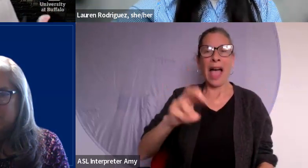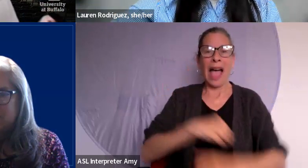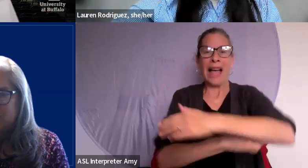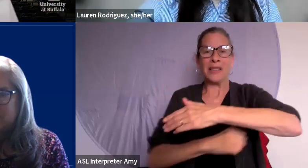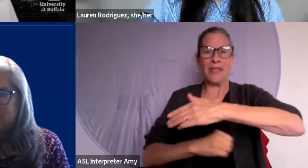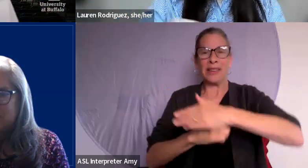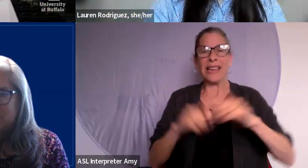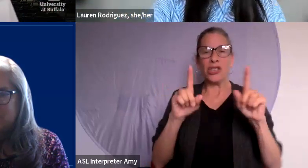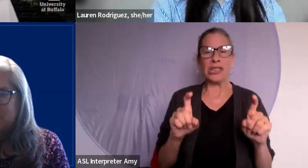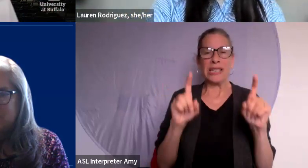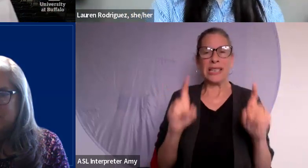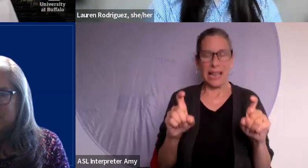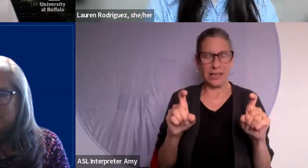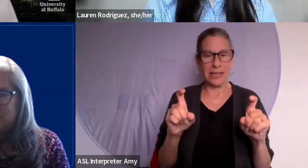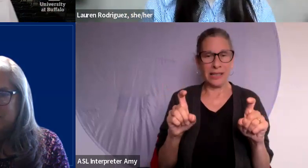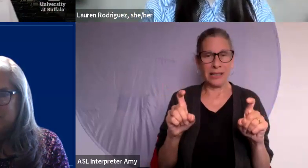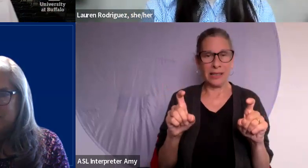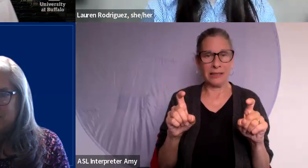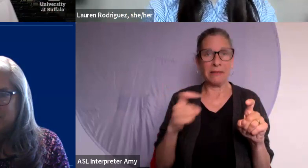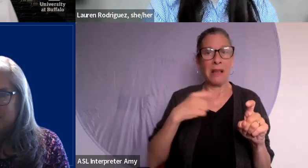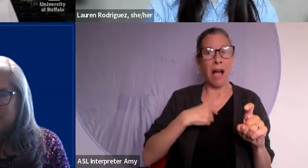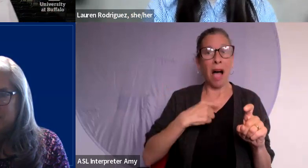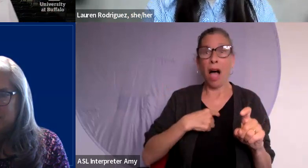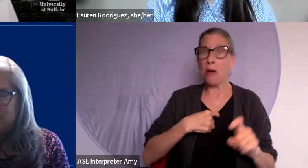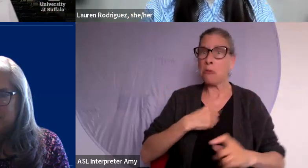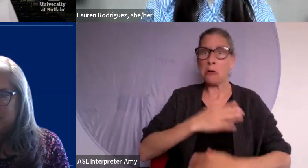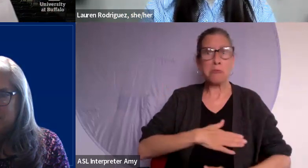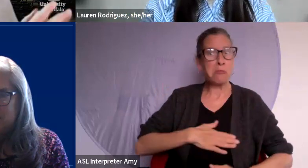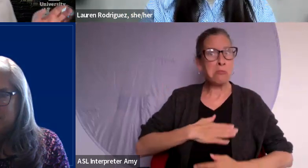this is something that I was pleasantly surprised with, as I